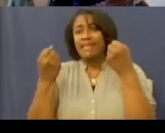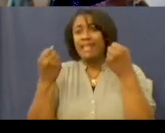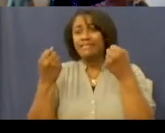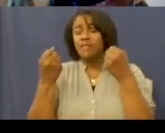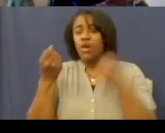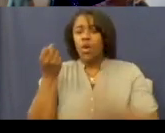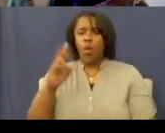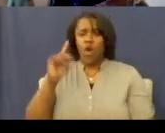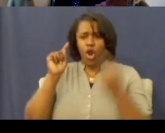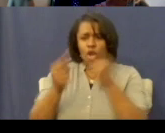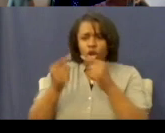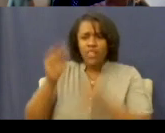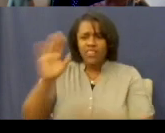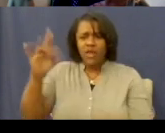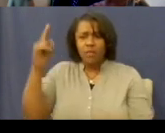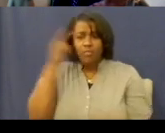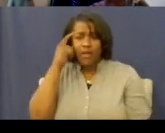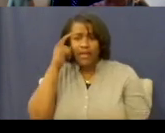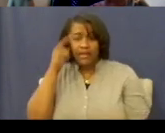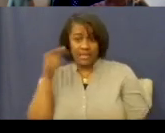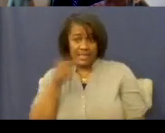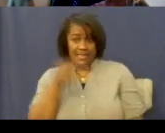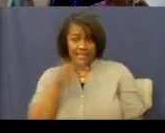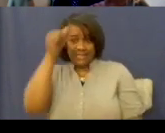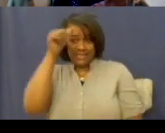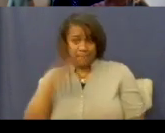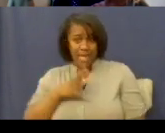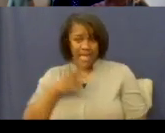And this man whose name was Phineas Gage